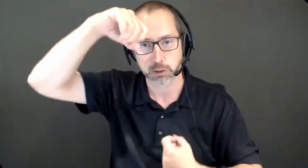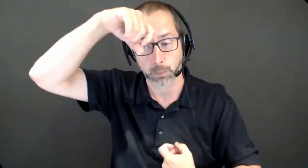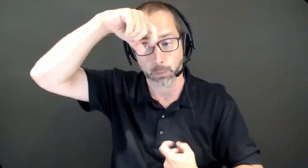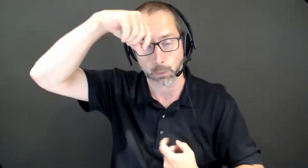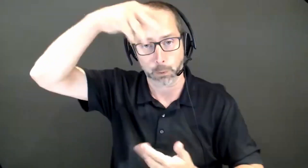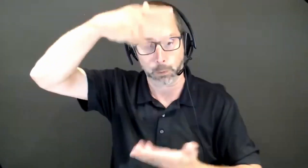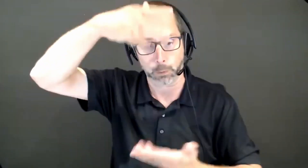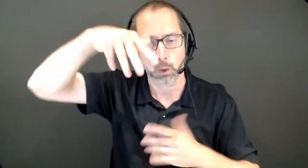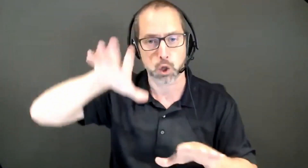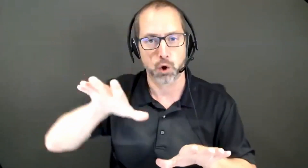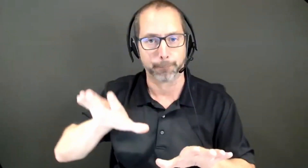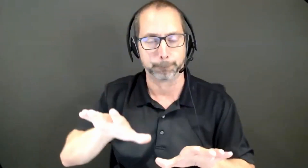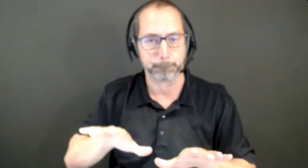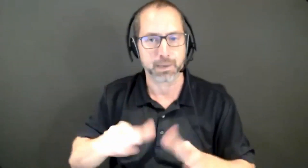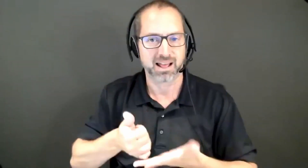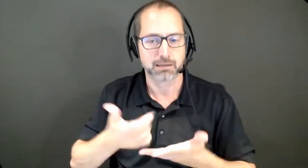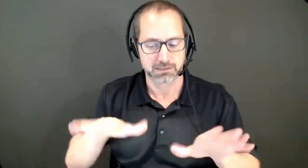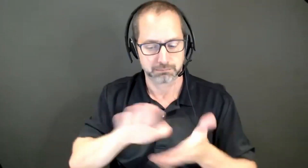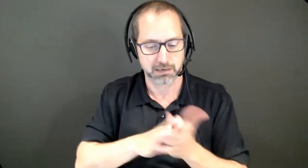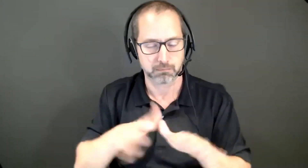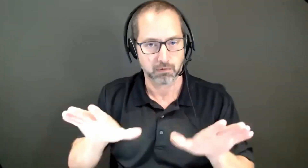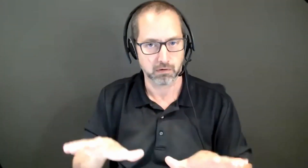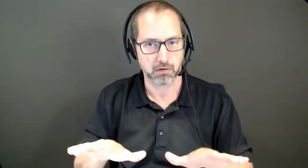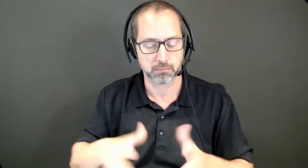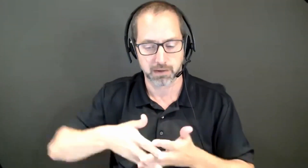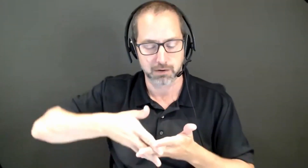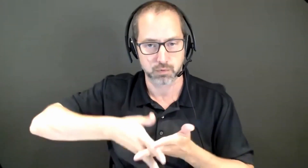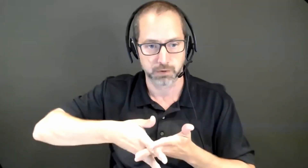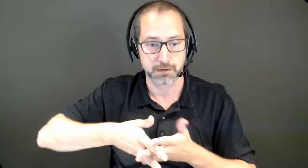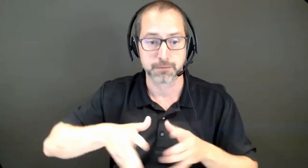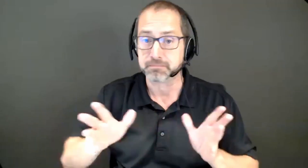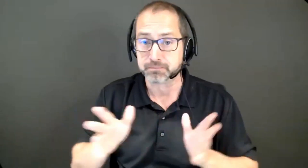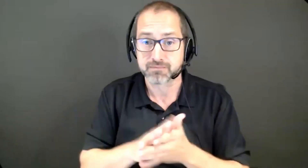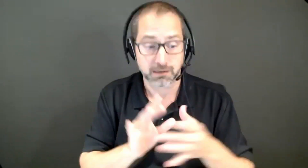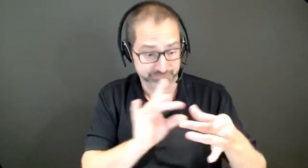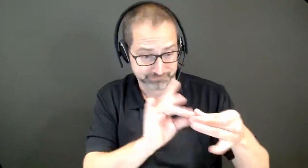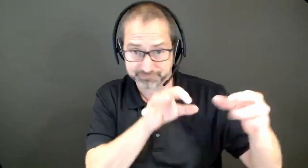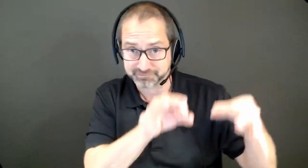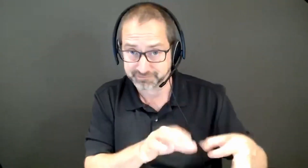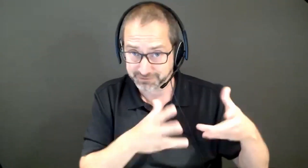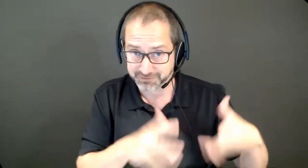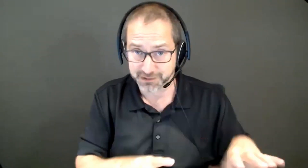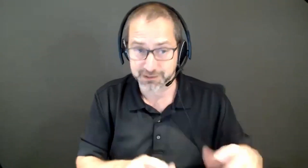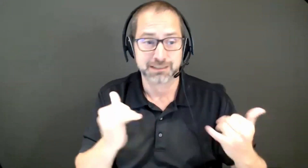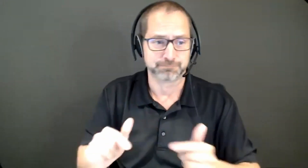it helps to come us and helps to ground us. So with that being said, I will light the smudge.